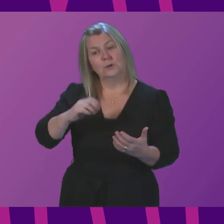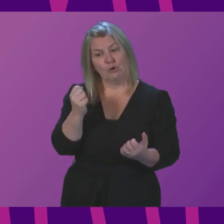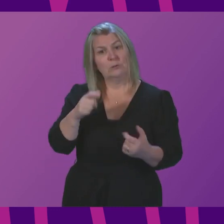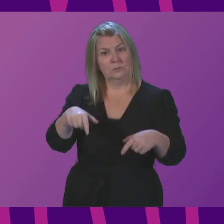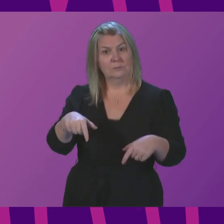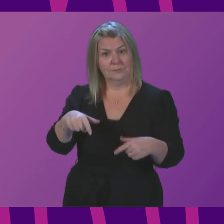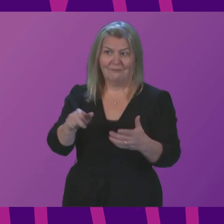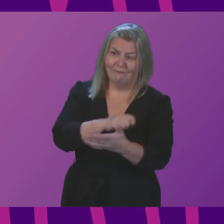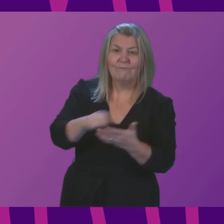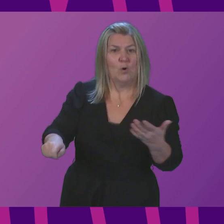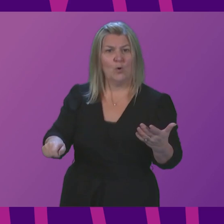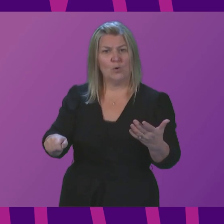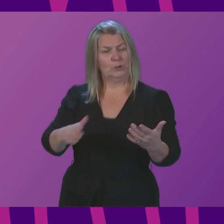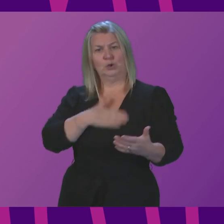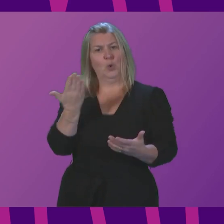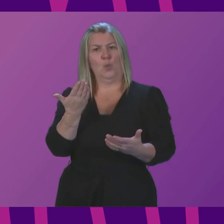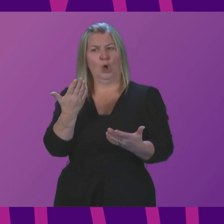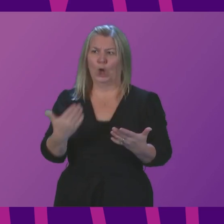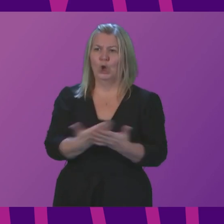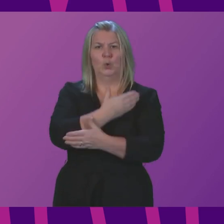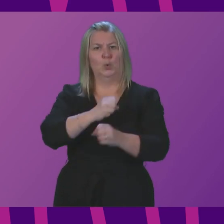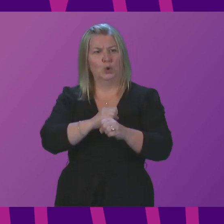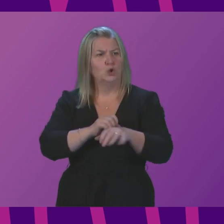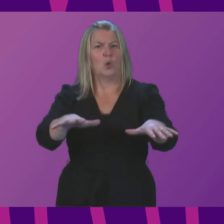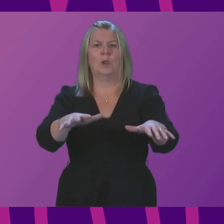creation of new nuclear power stations. In the light of the comments made by the leader